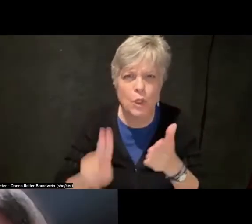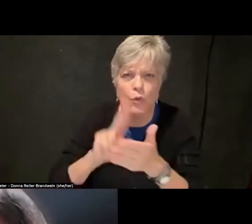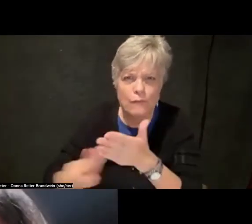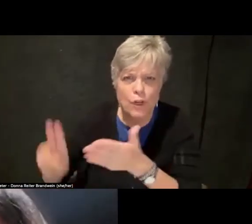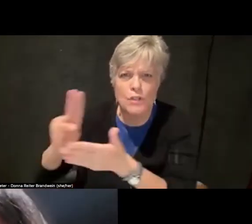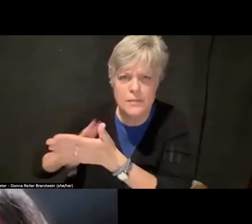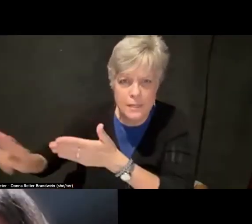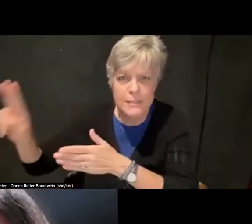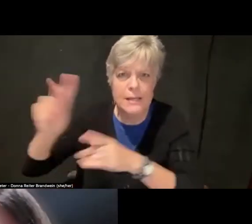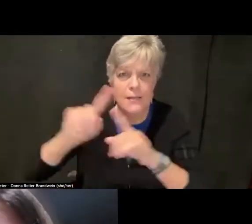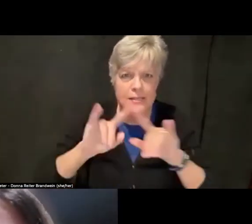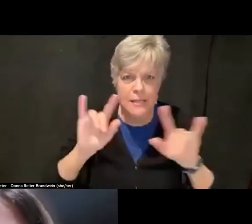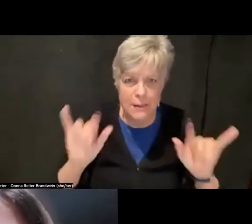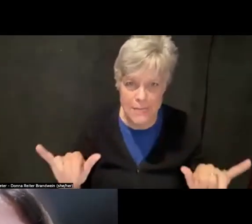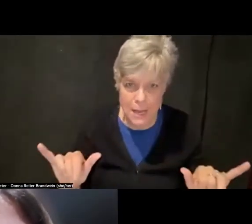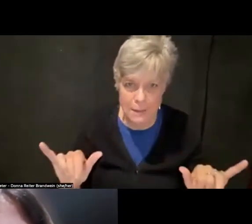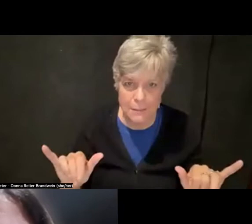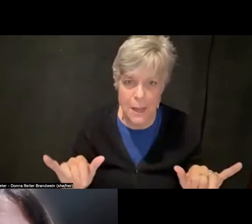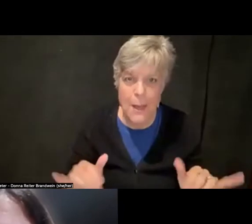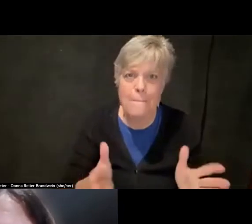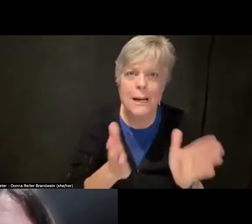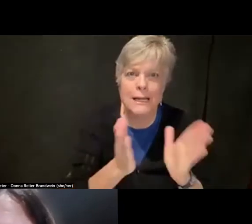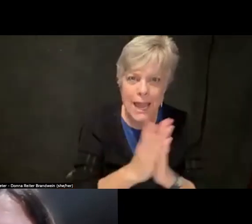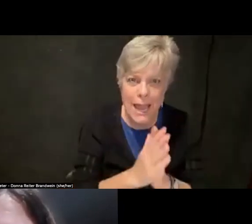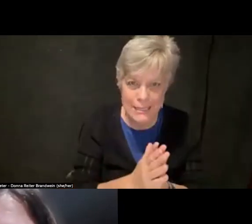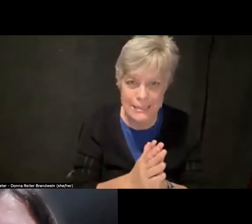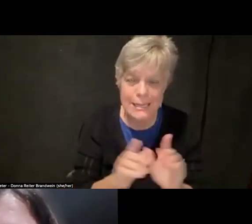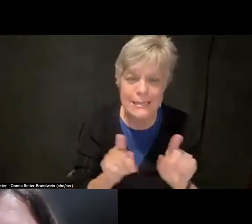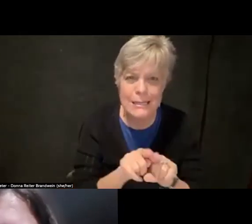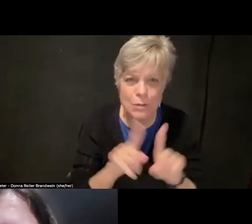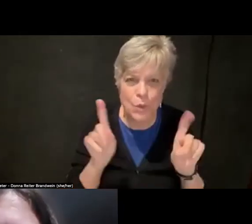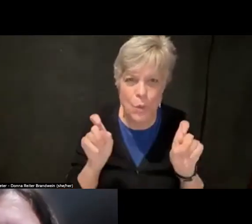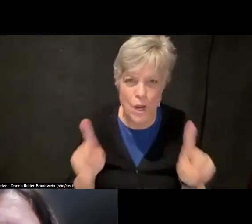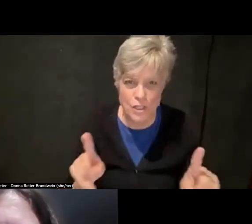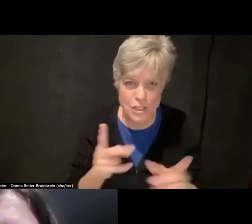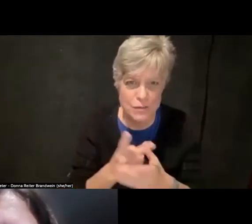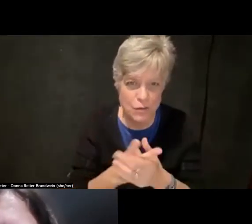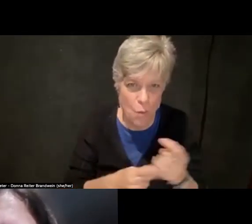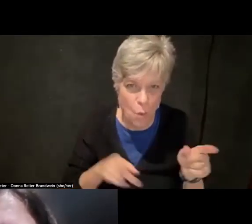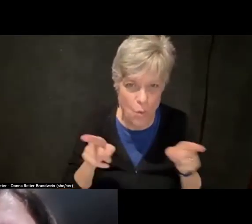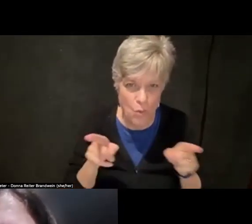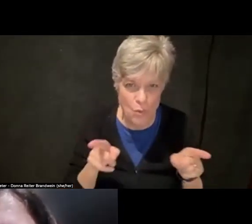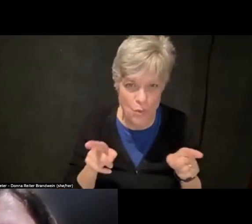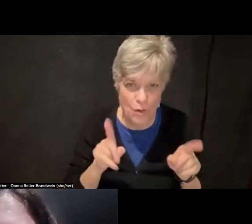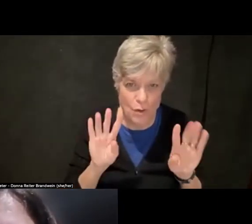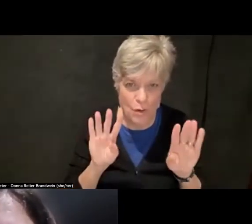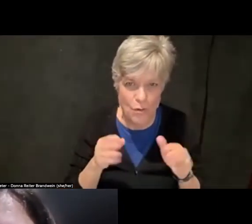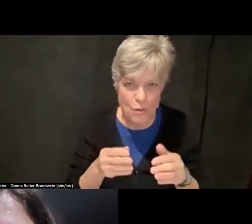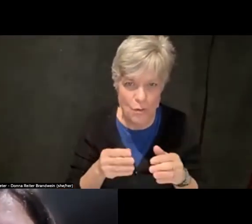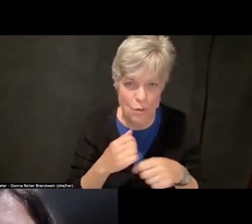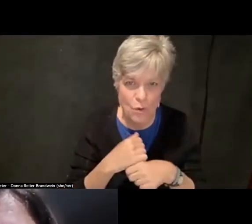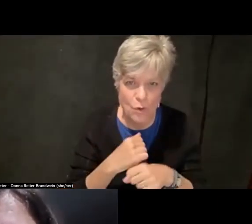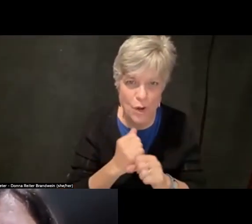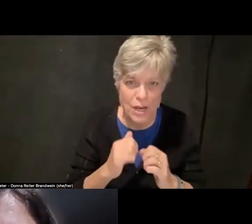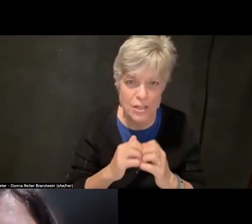asking similar questions to both of y'all, focused more on creation of a disability subculture